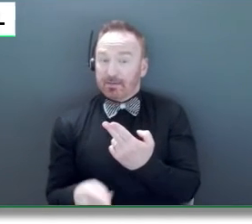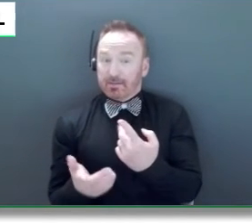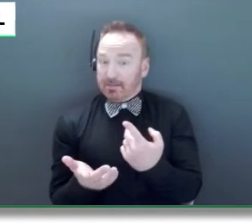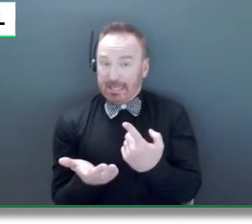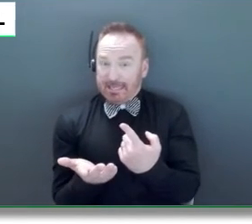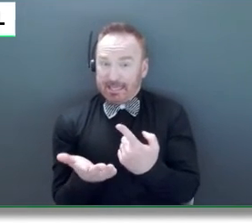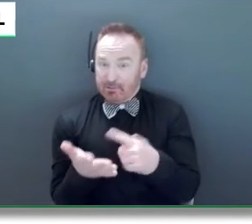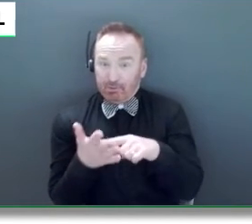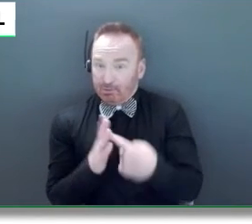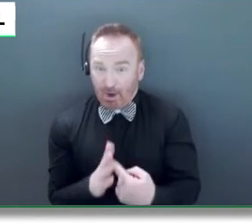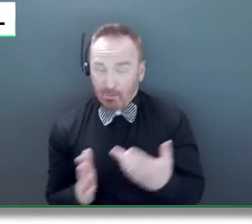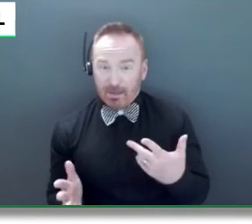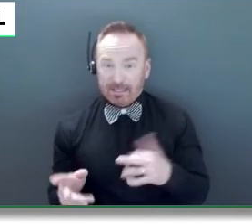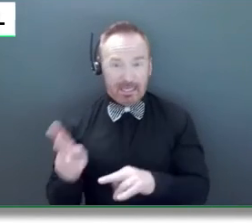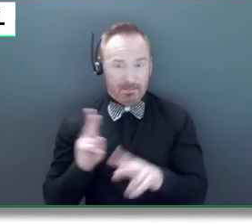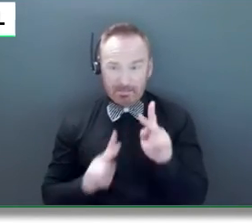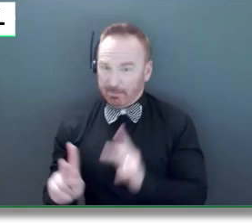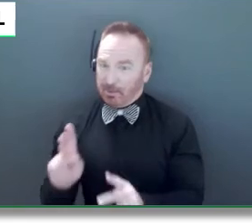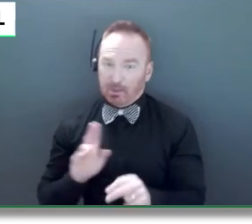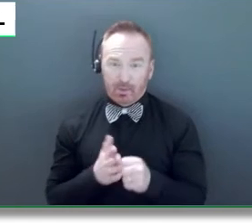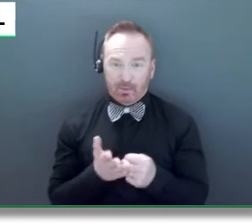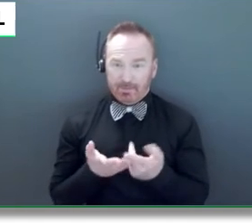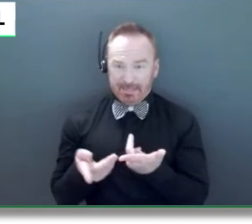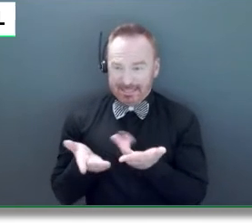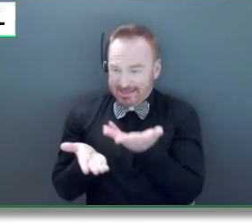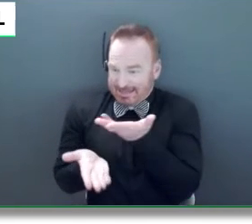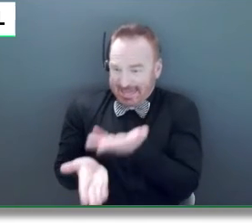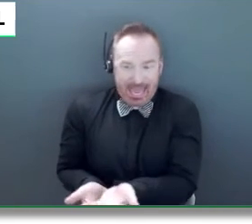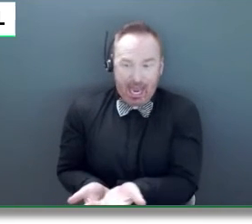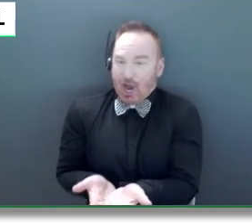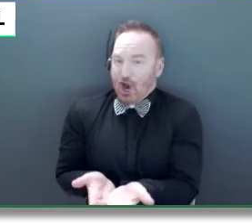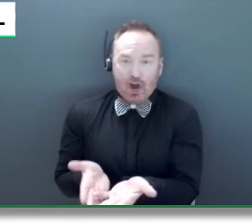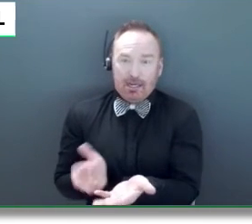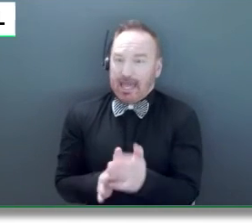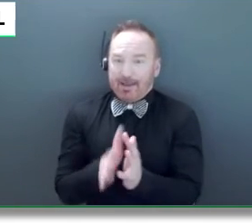have had and how they see the land that they are on